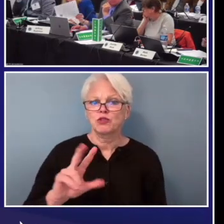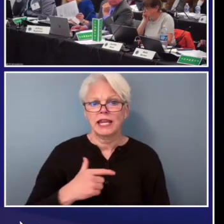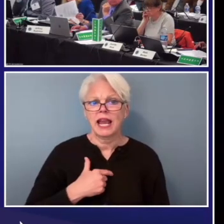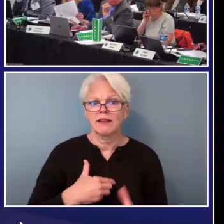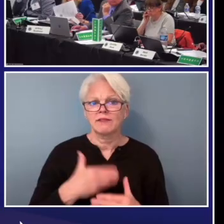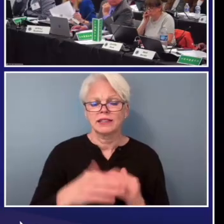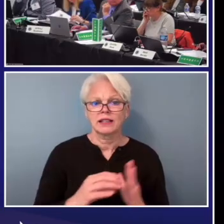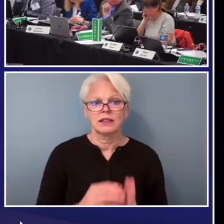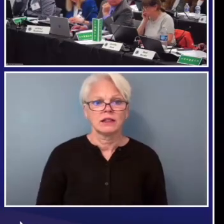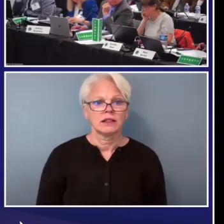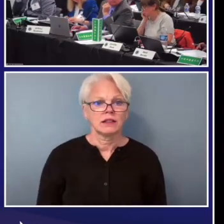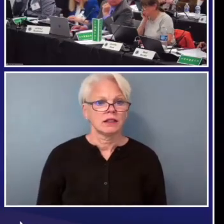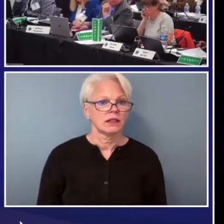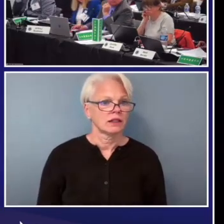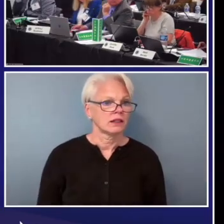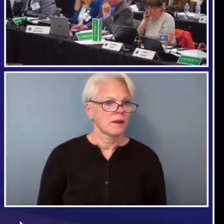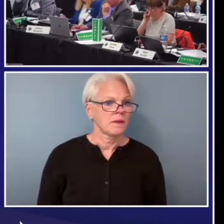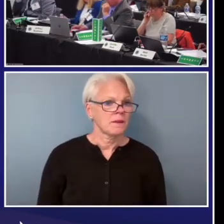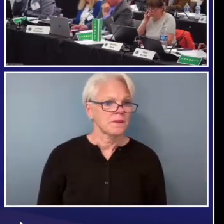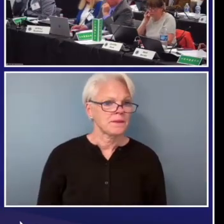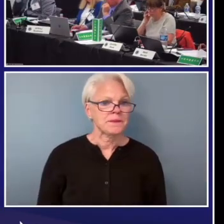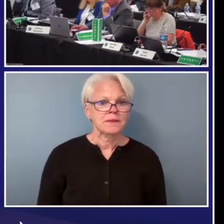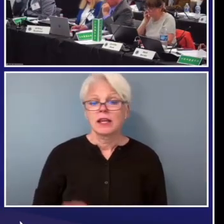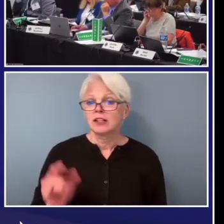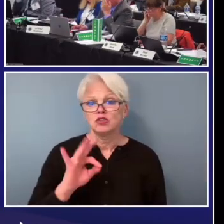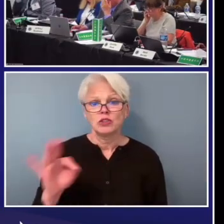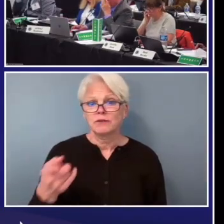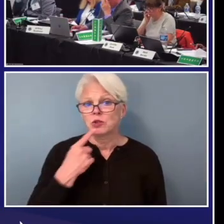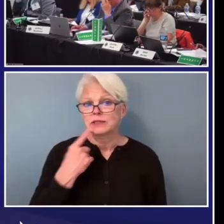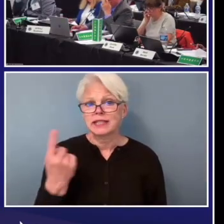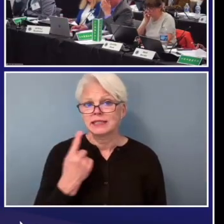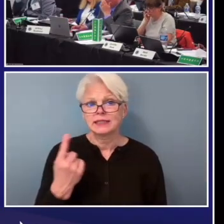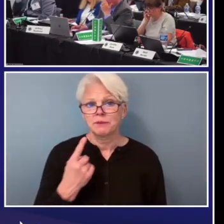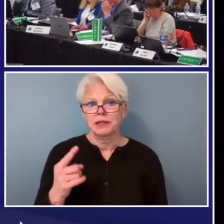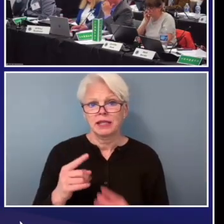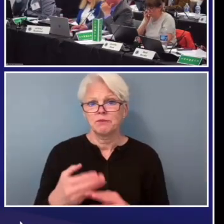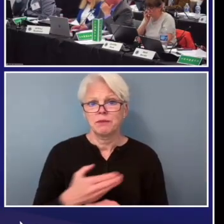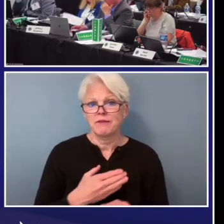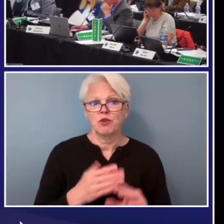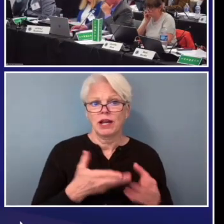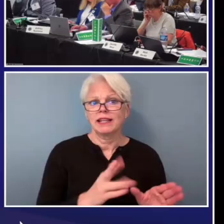I don't see any more cards. Jeff, did you want to say anything to tee this up before I give it to Jennifer for comment or question?